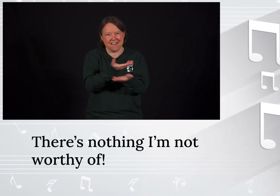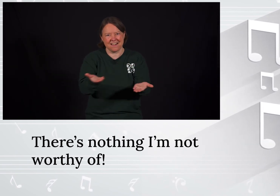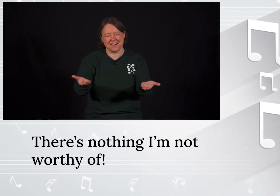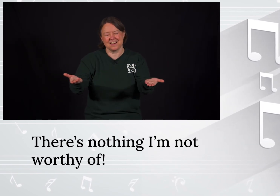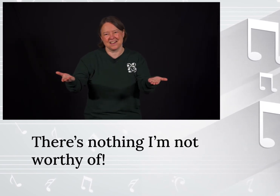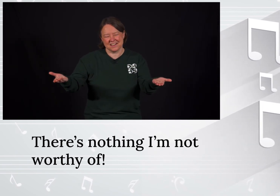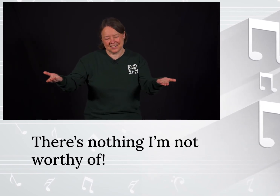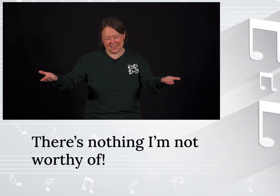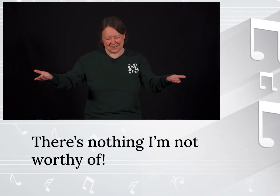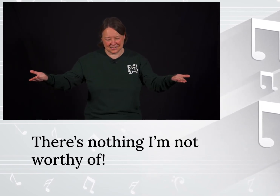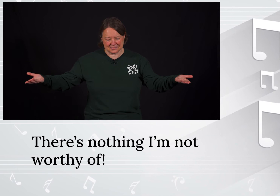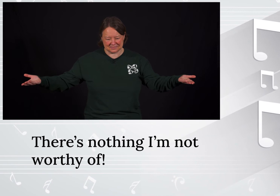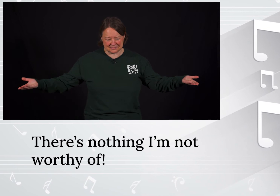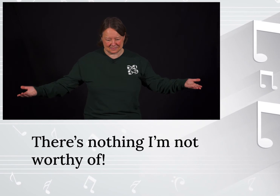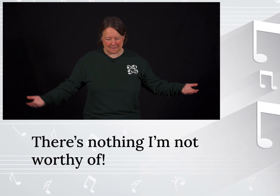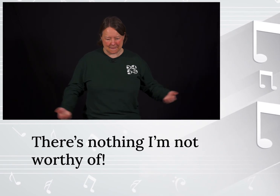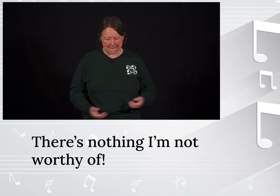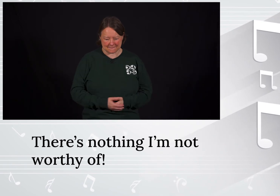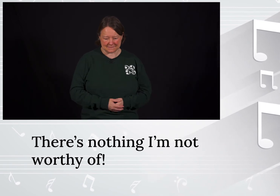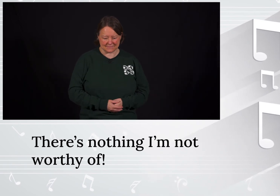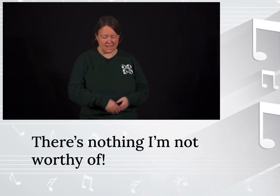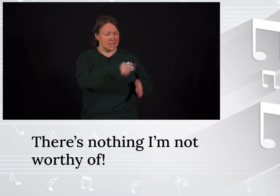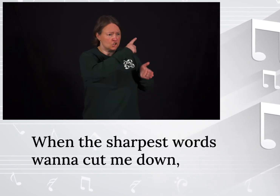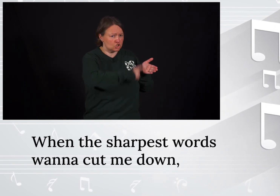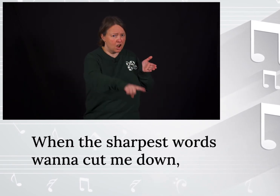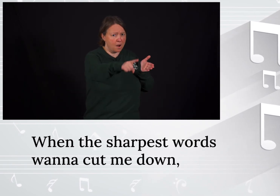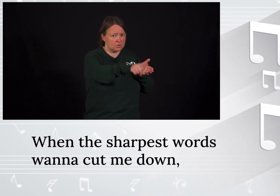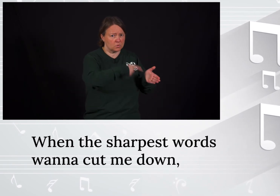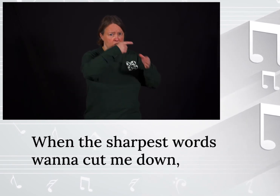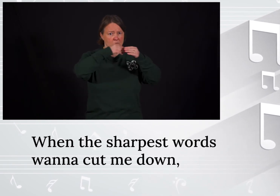Oh-oh-oh, oh-oh-oh, oh-oh-oh, oh, oh